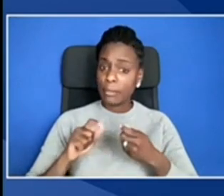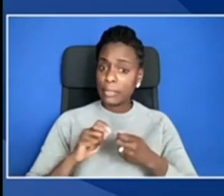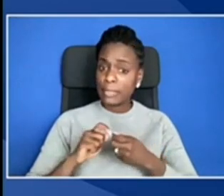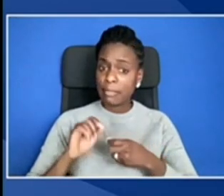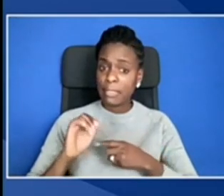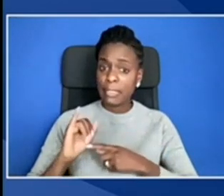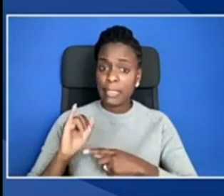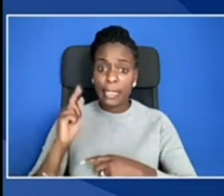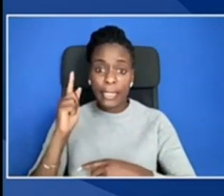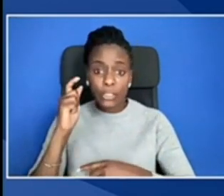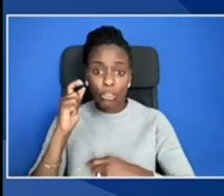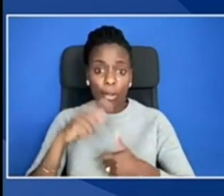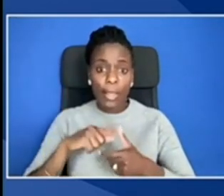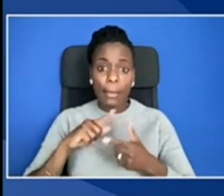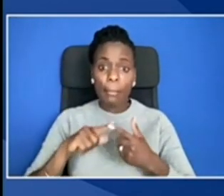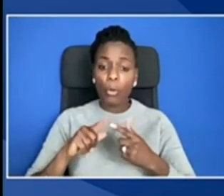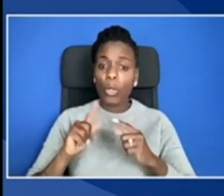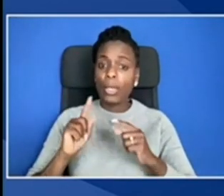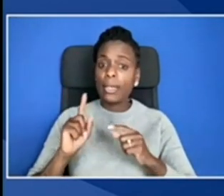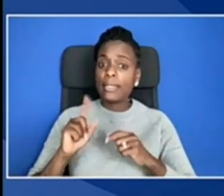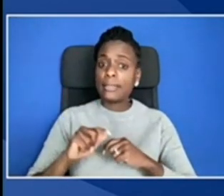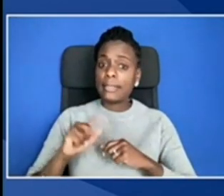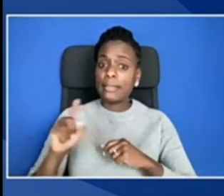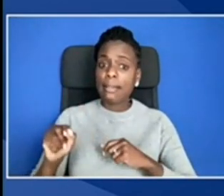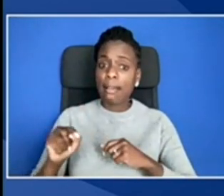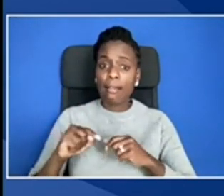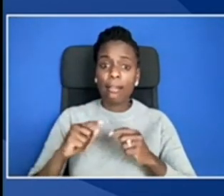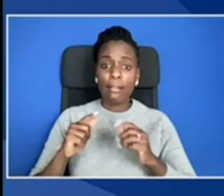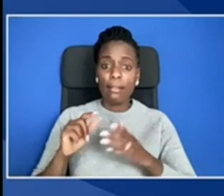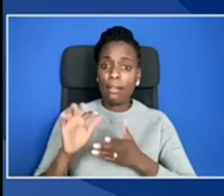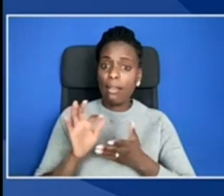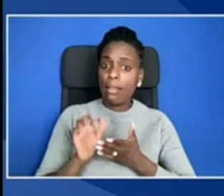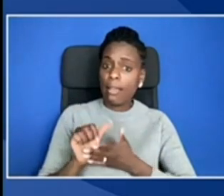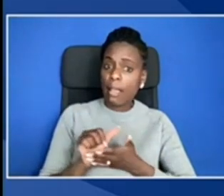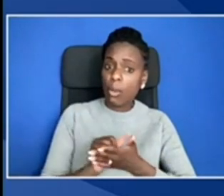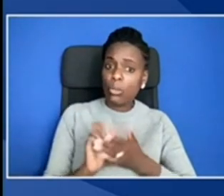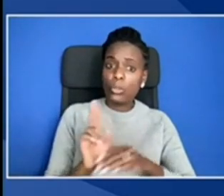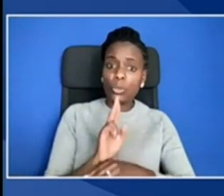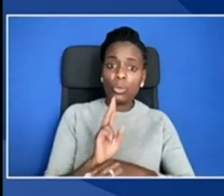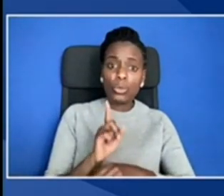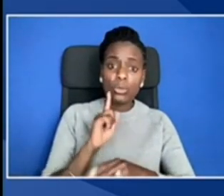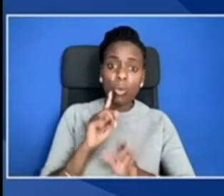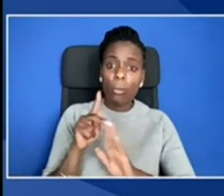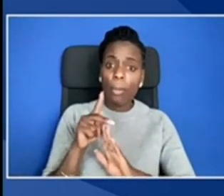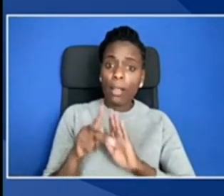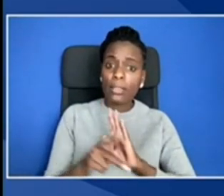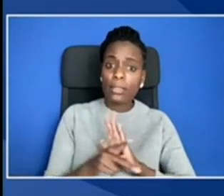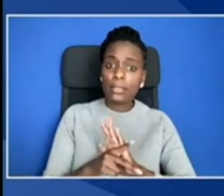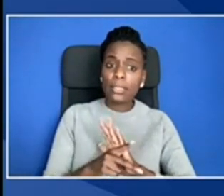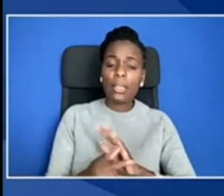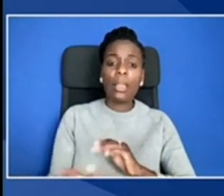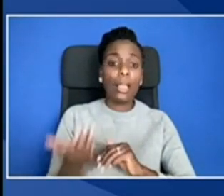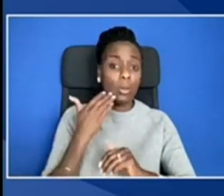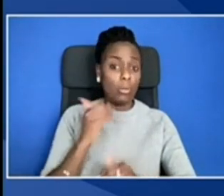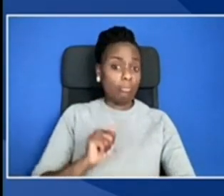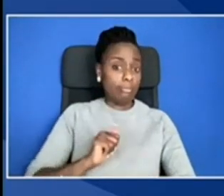TikTok account that's for some of these policies? I know personally, every single